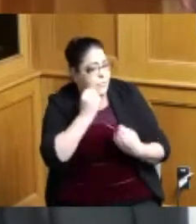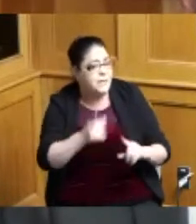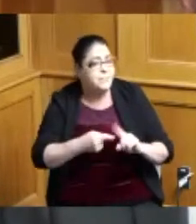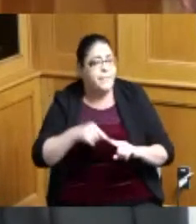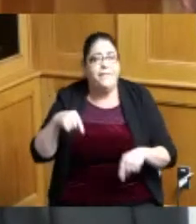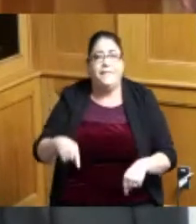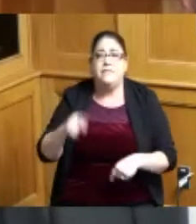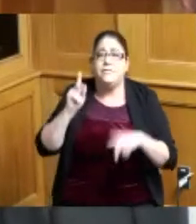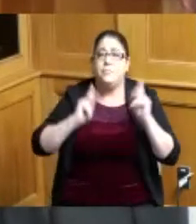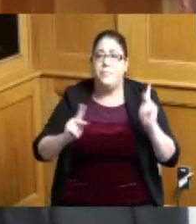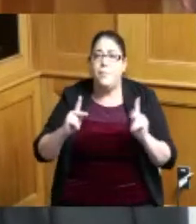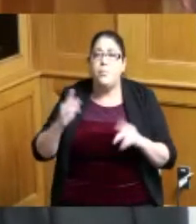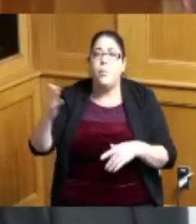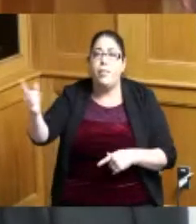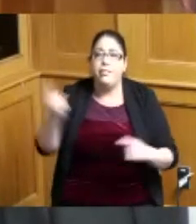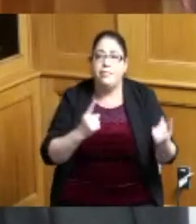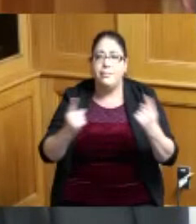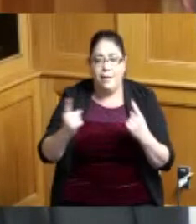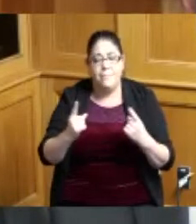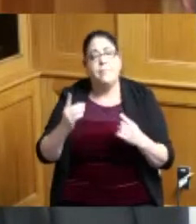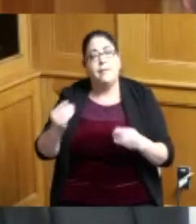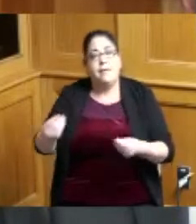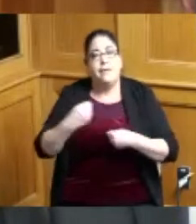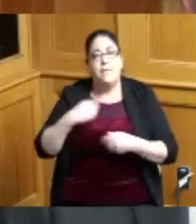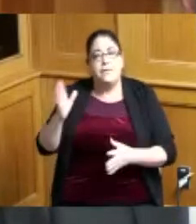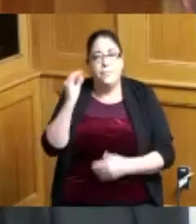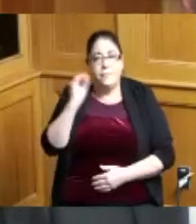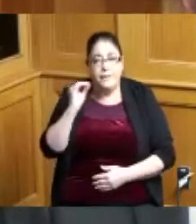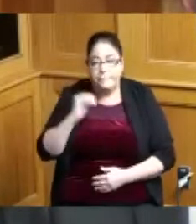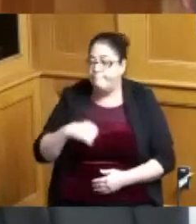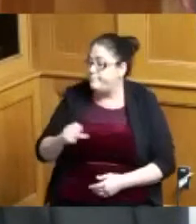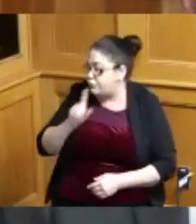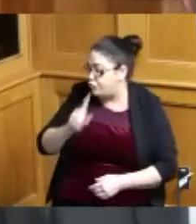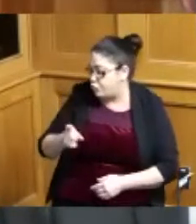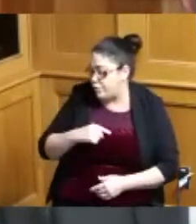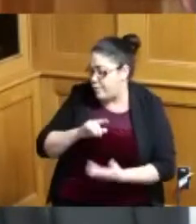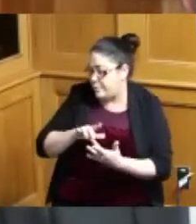in so would really appreciate that I'll follow up with that thank you thank you for that because I'm